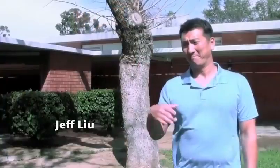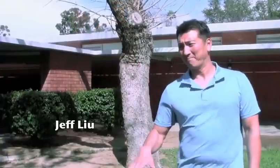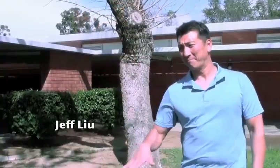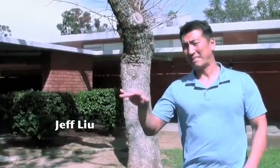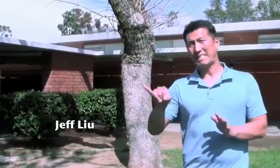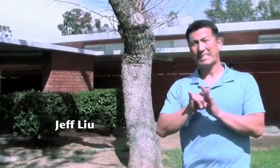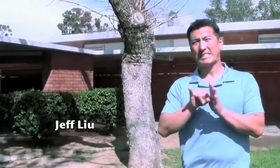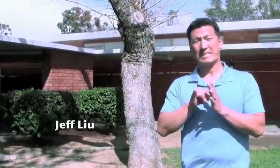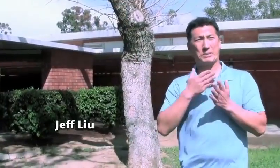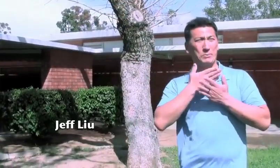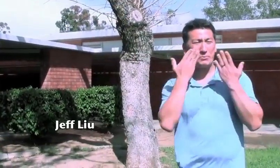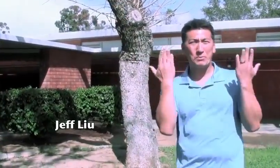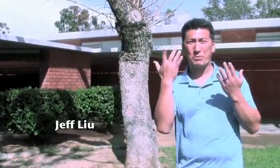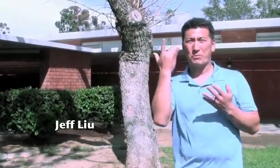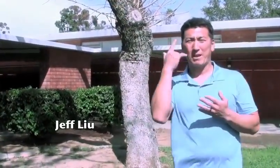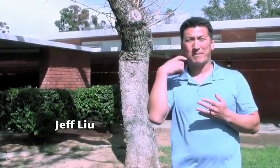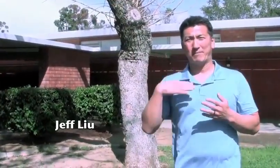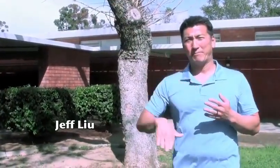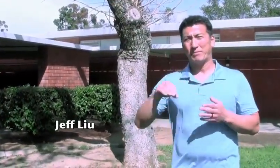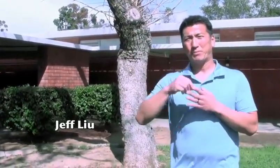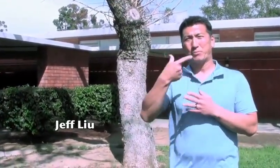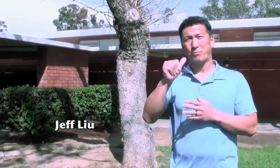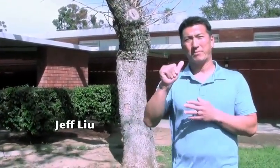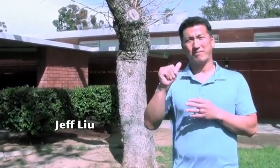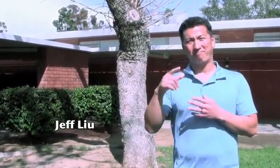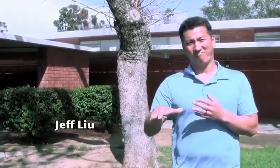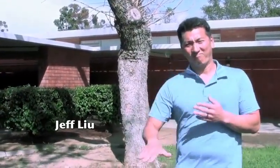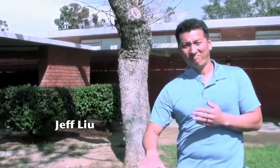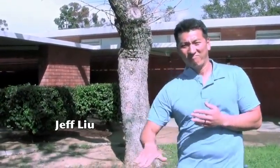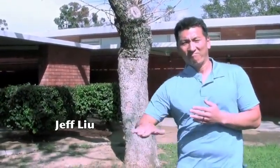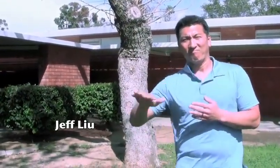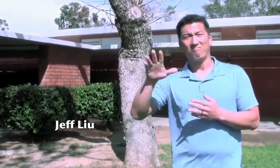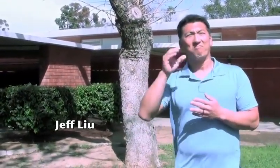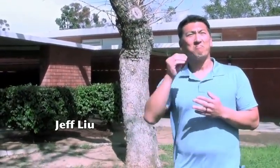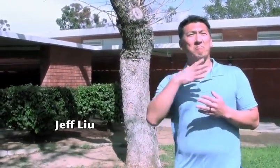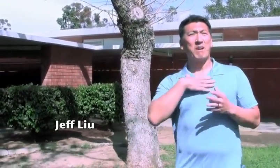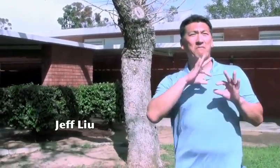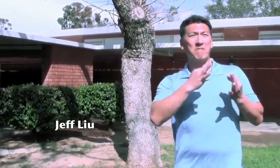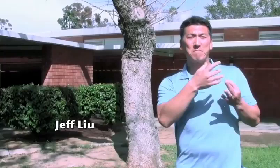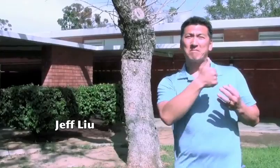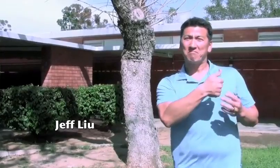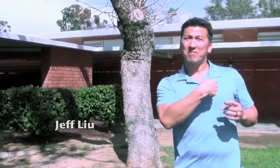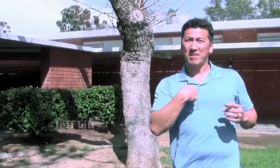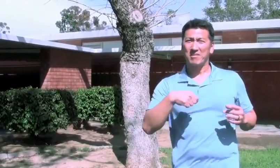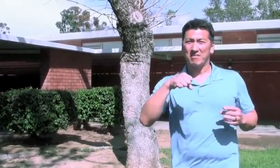Jeff Liun: As I grew up and left Georgia, I realized I didn’t really have a sense of identity. I didn’t have any exposure to my culture.